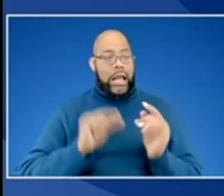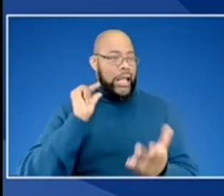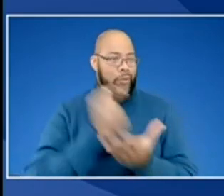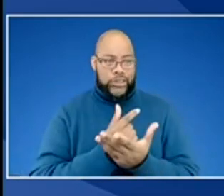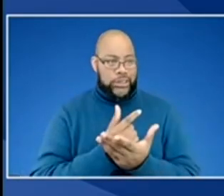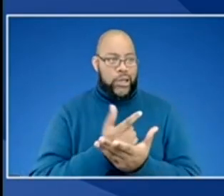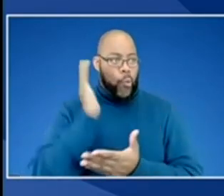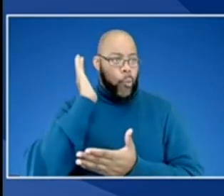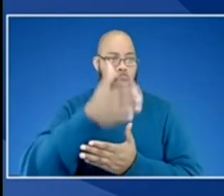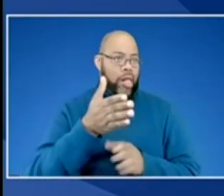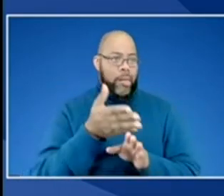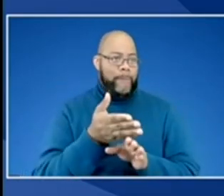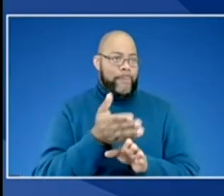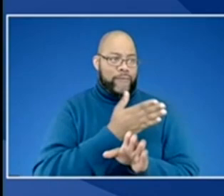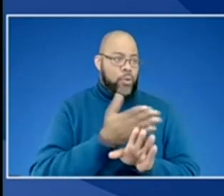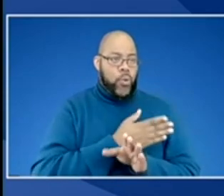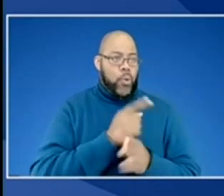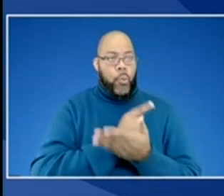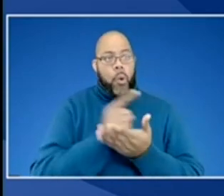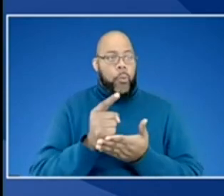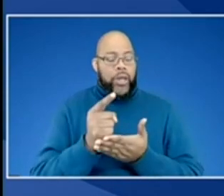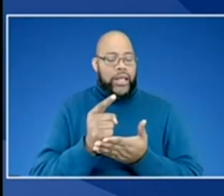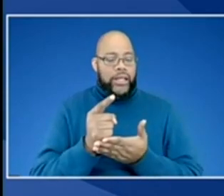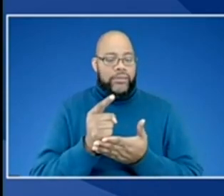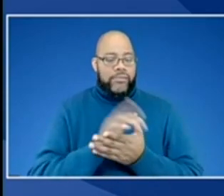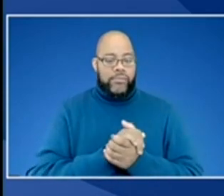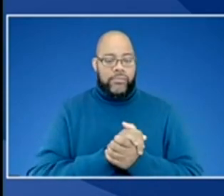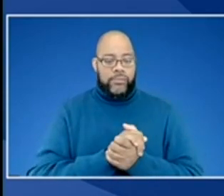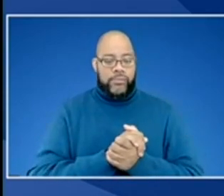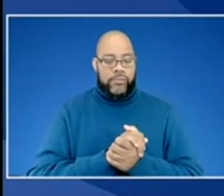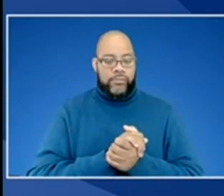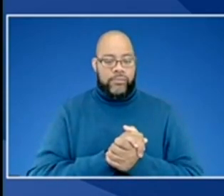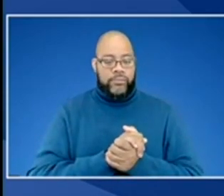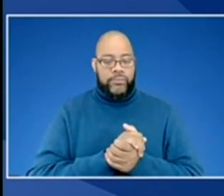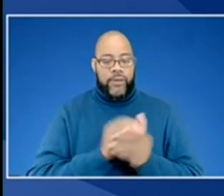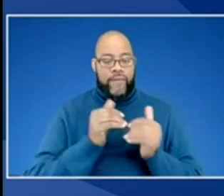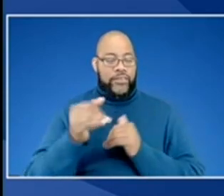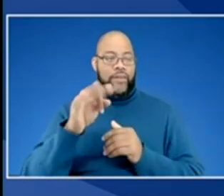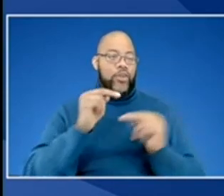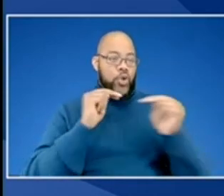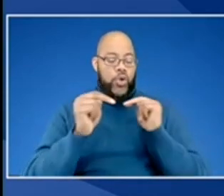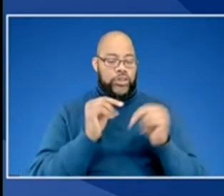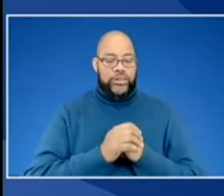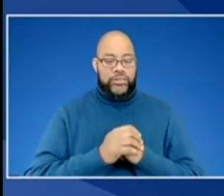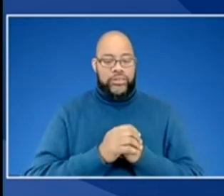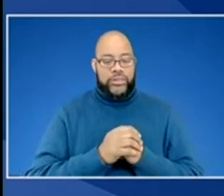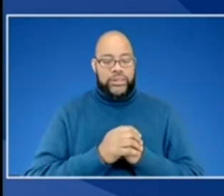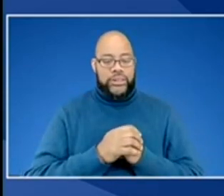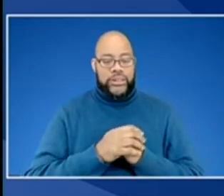before one week in advance of the negotiations. And, you know, I hope that